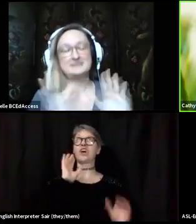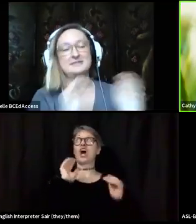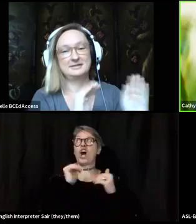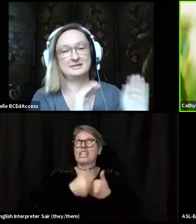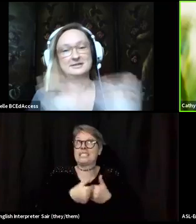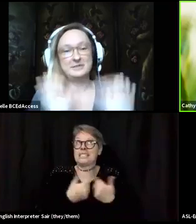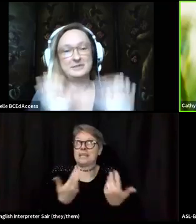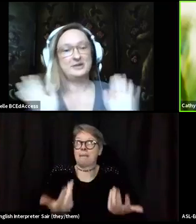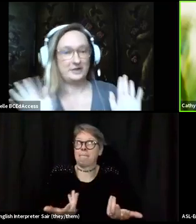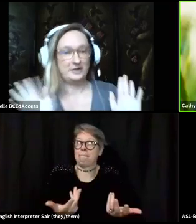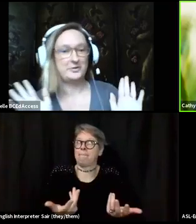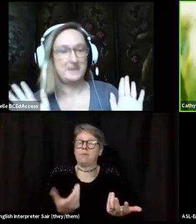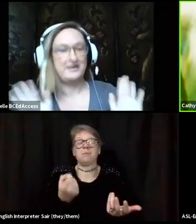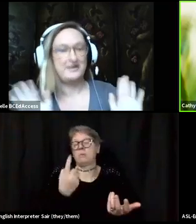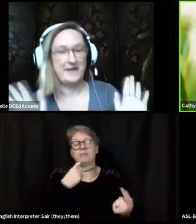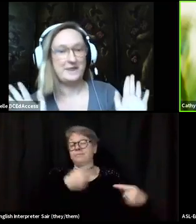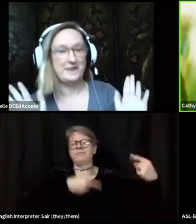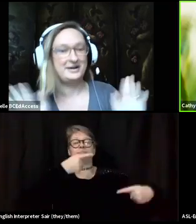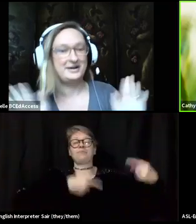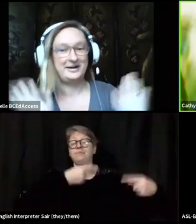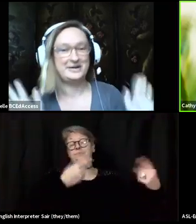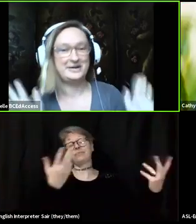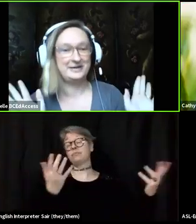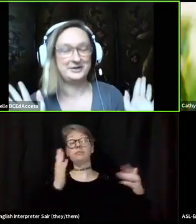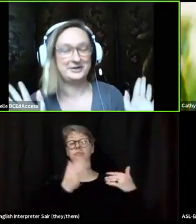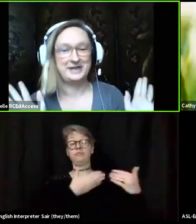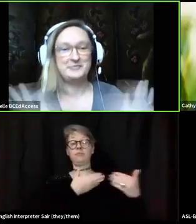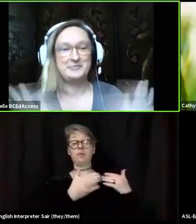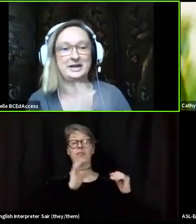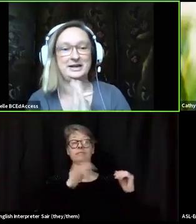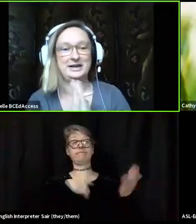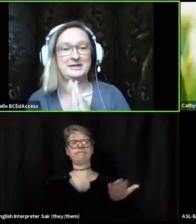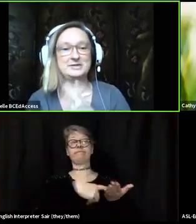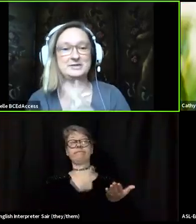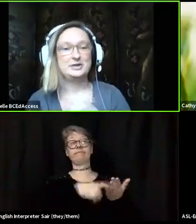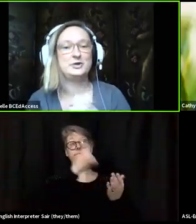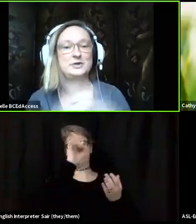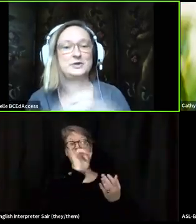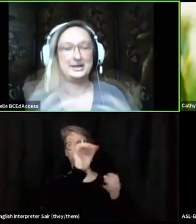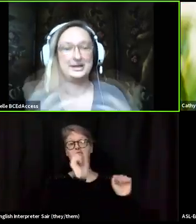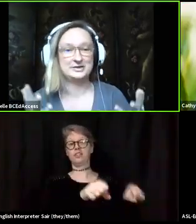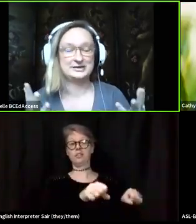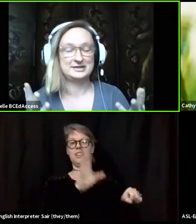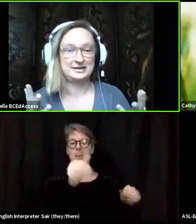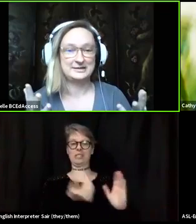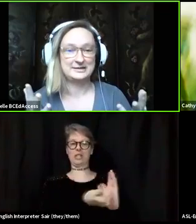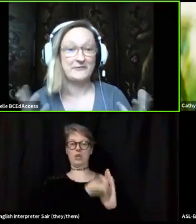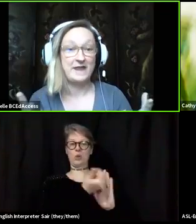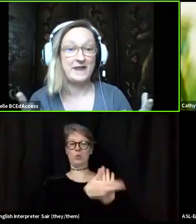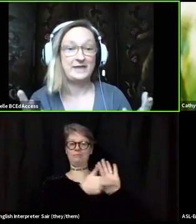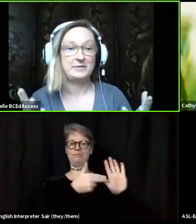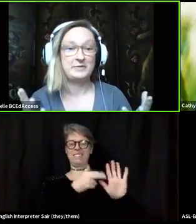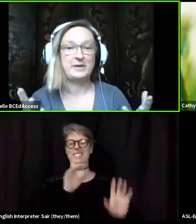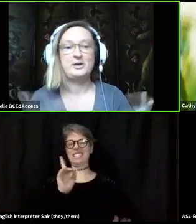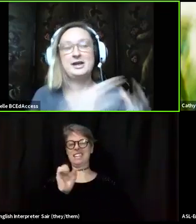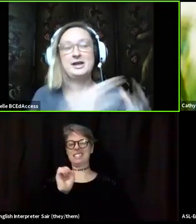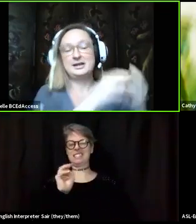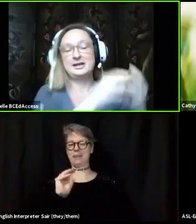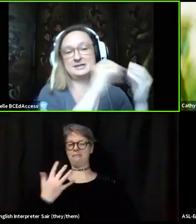me that is, that is, autism me that is, that is, autism, but. somebody could argue with me on that somebody could argue with me on that one. a new diagnosis and the deal